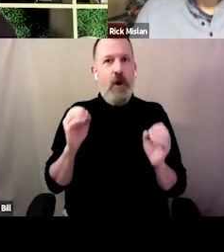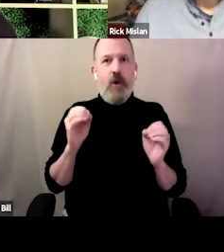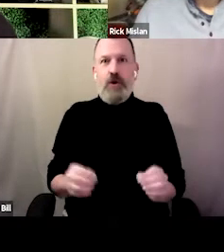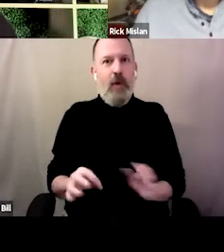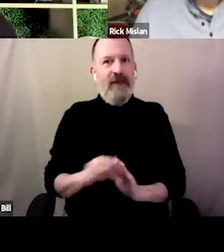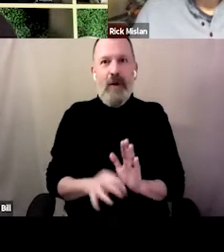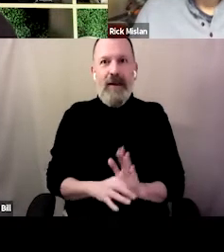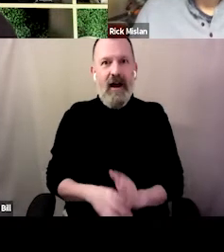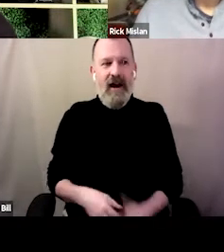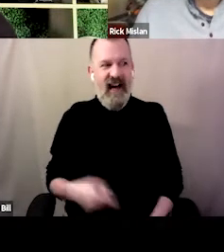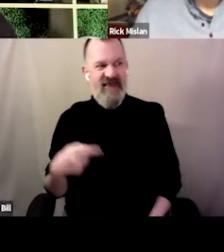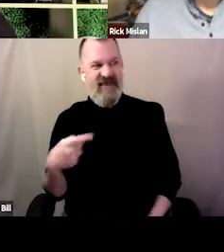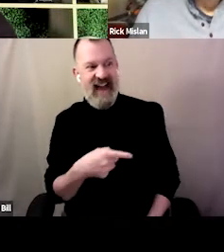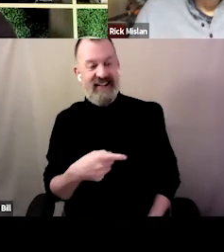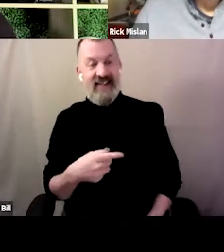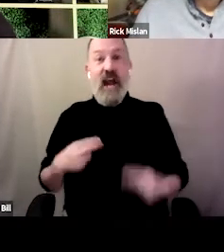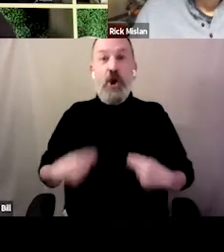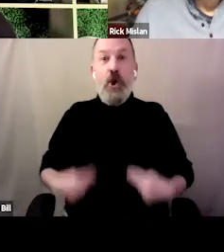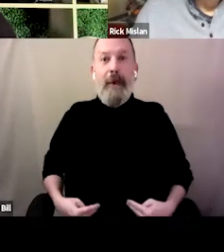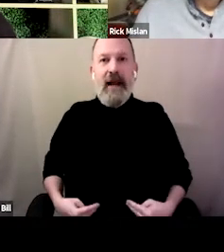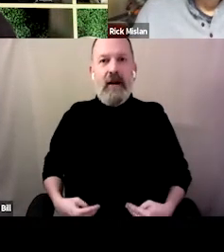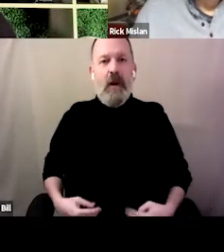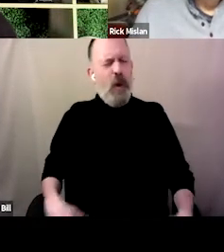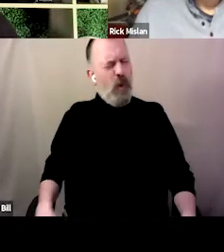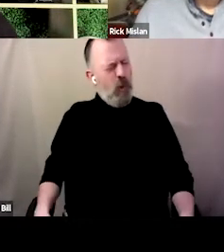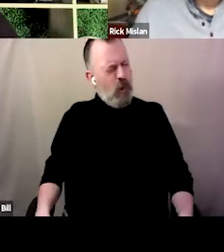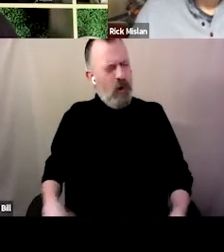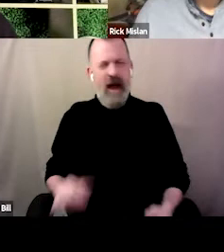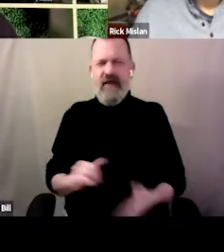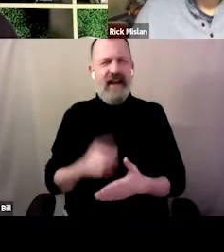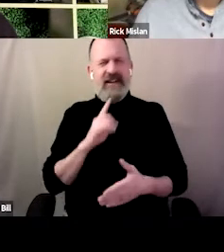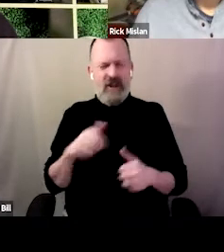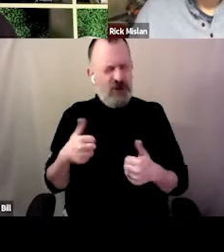and that is the toughest thing to get your head around, but at least from my brain.